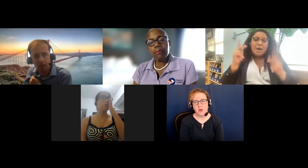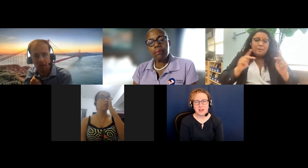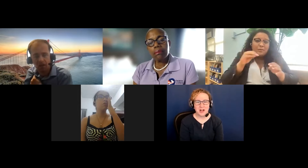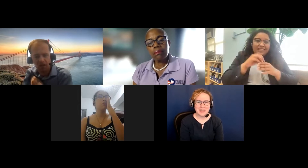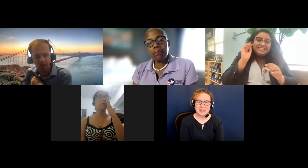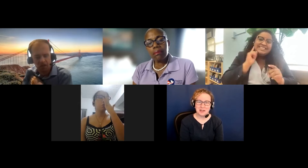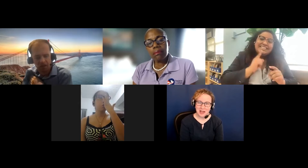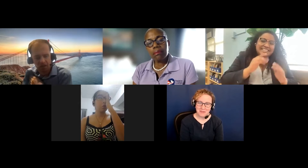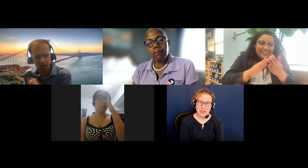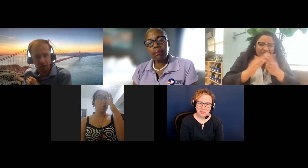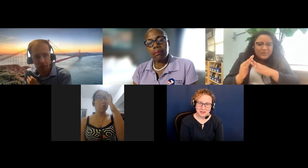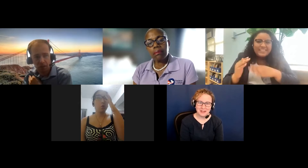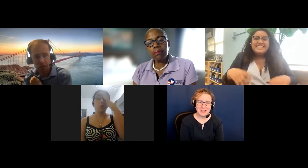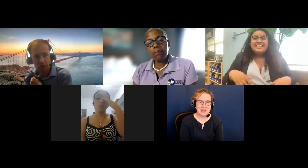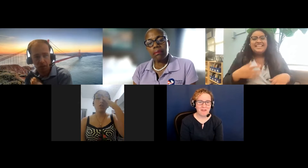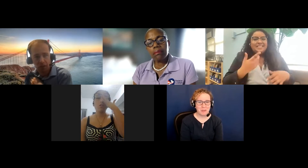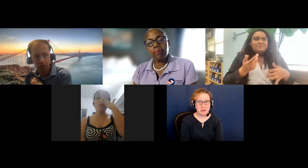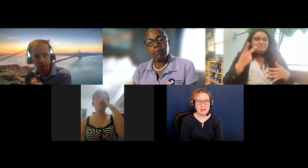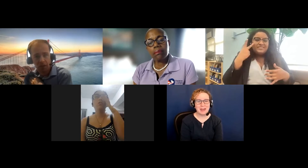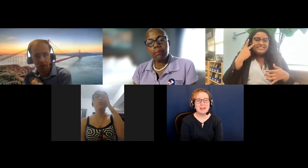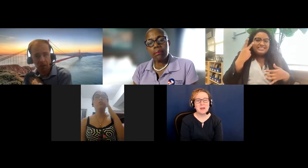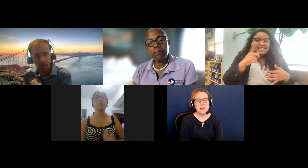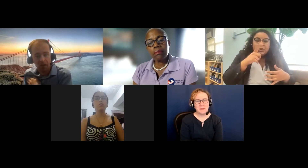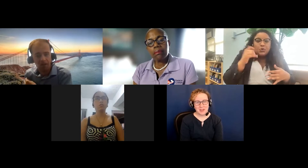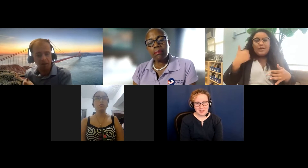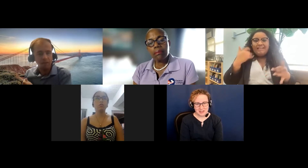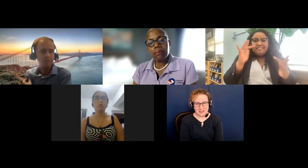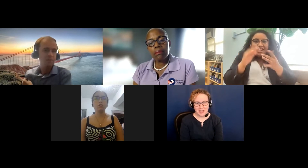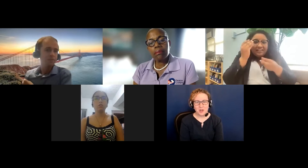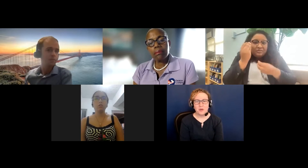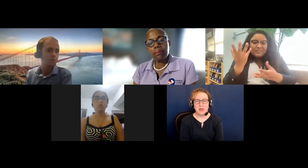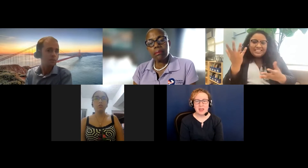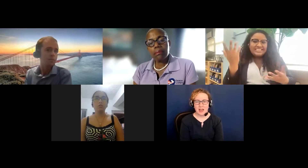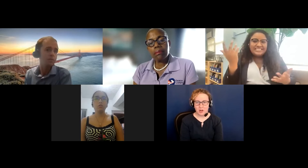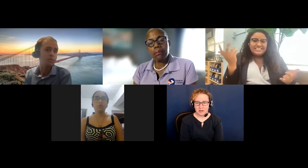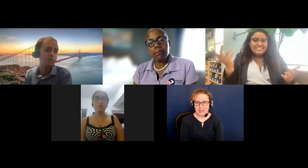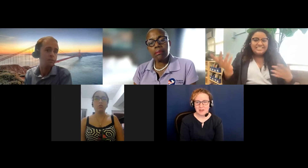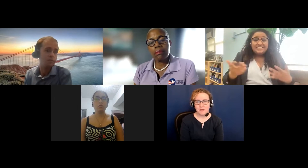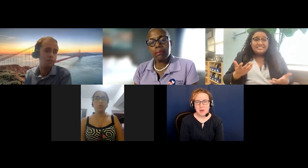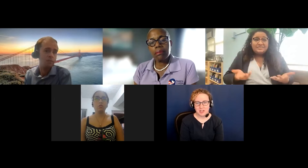I contacted a lot of people in the Deaf community to see who may have contact information